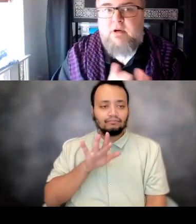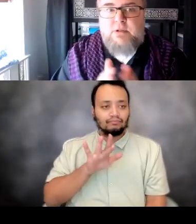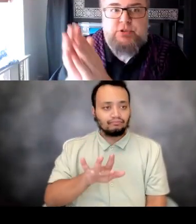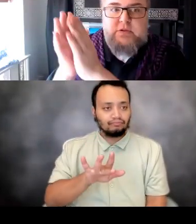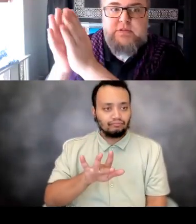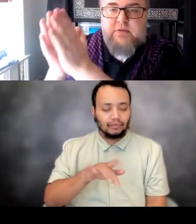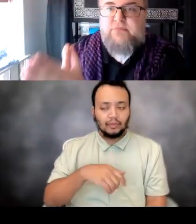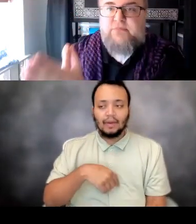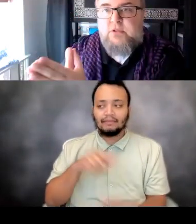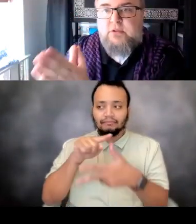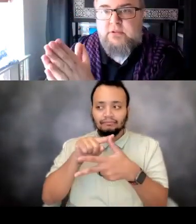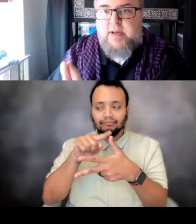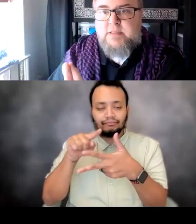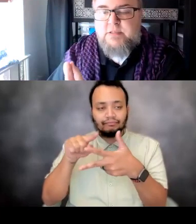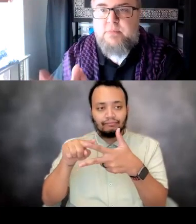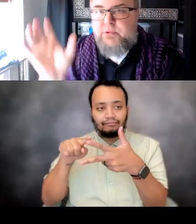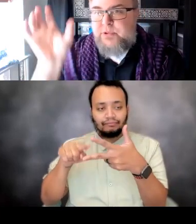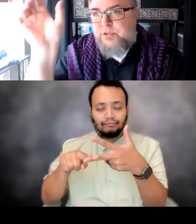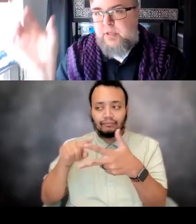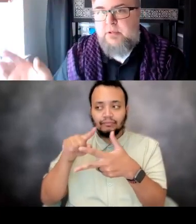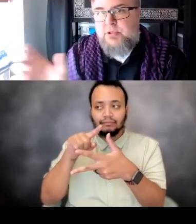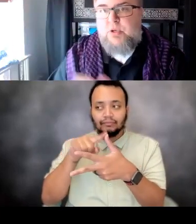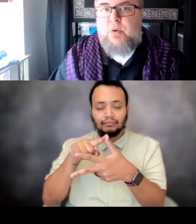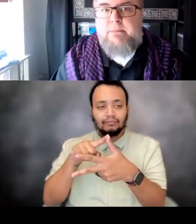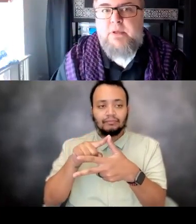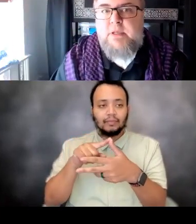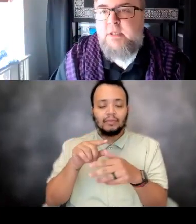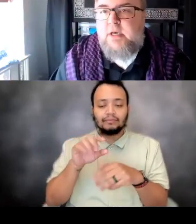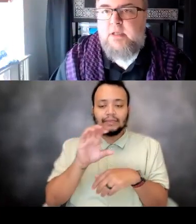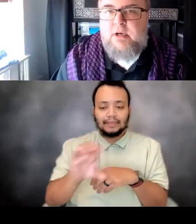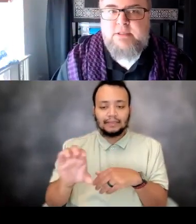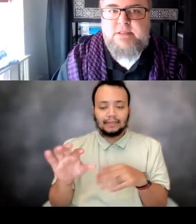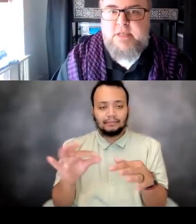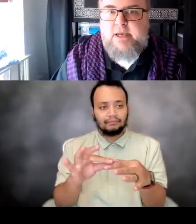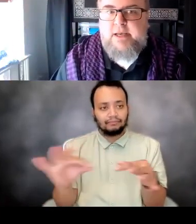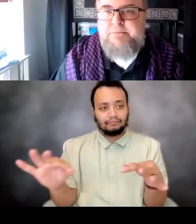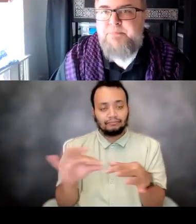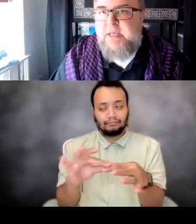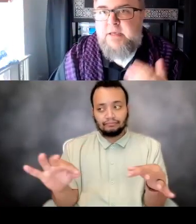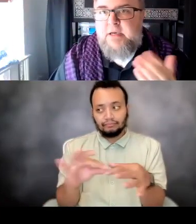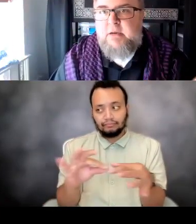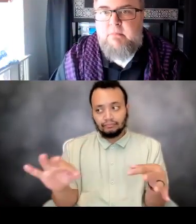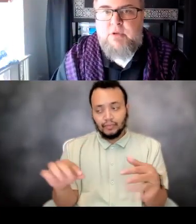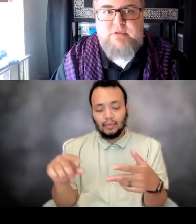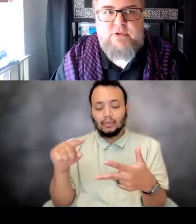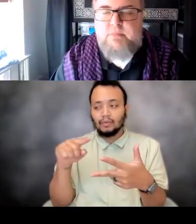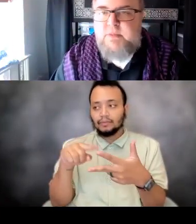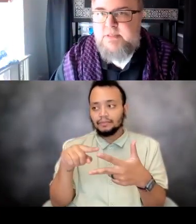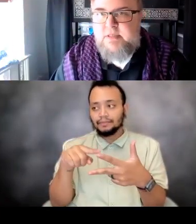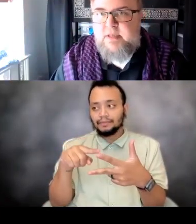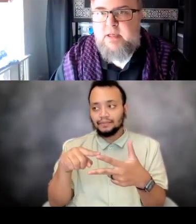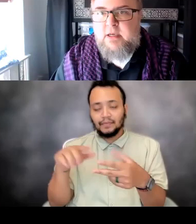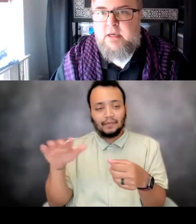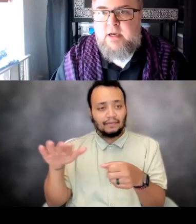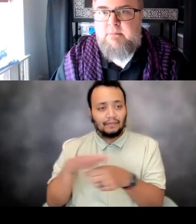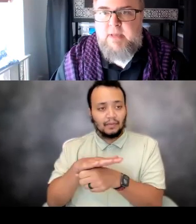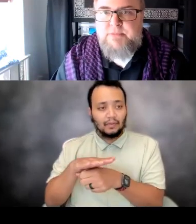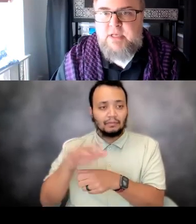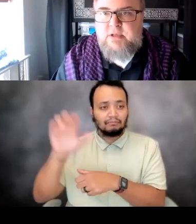or choose Full Transcript, which will generally show up along the side. Most of you should be seeing MJ,